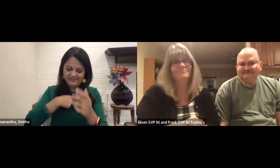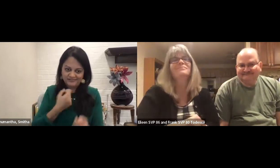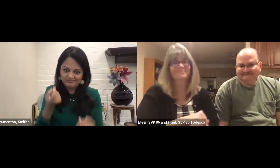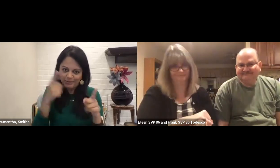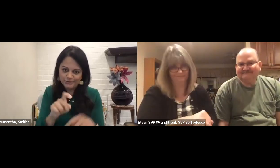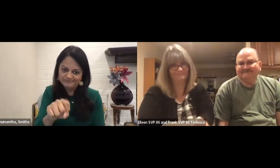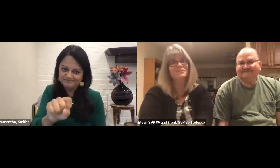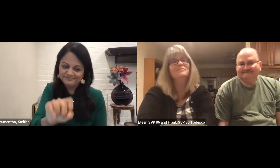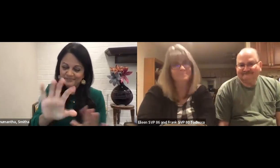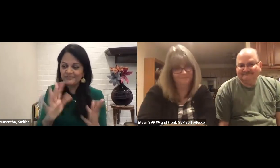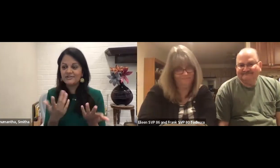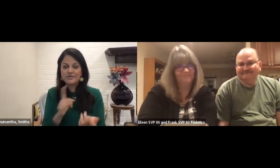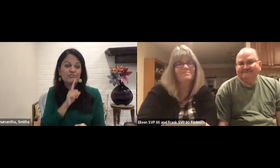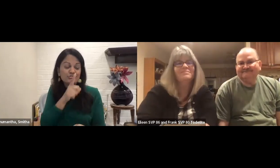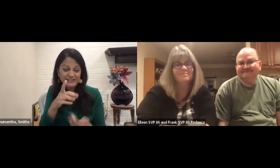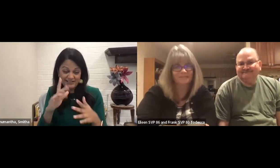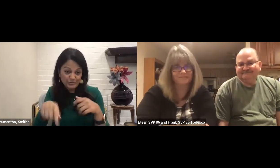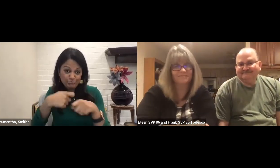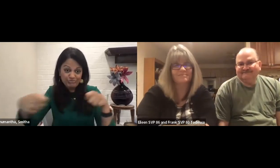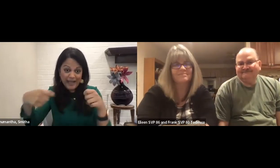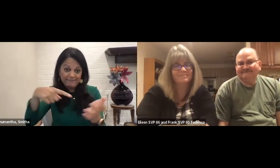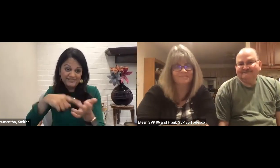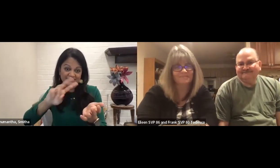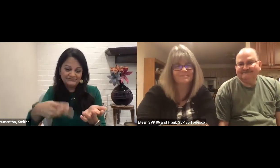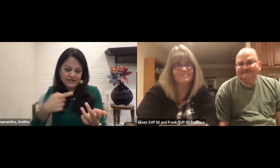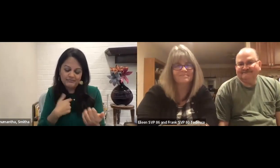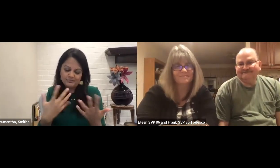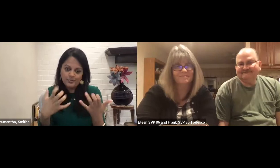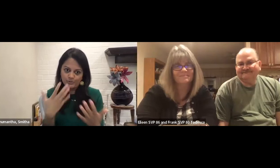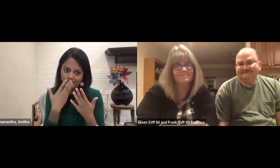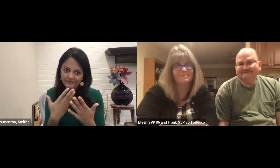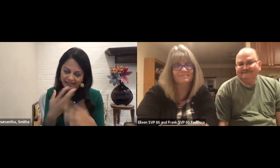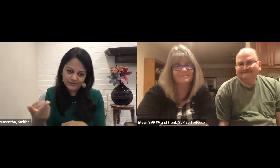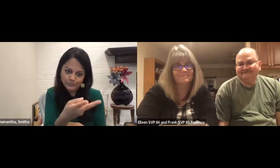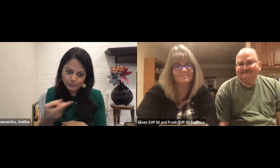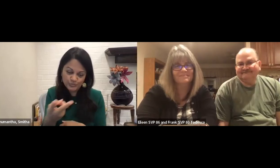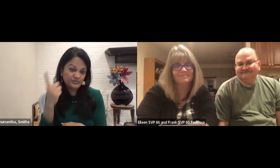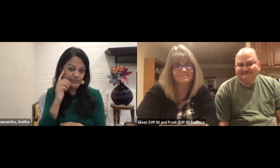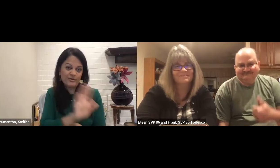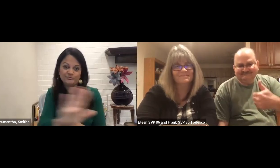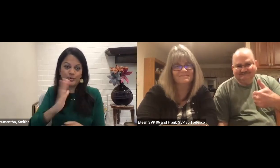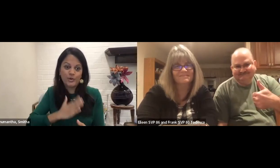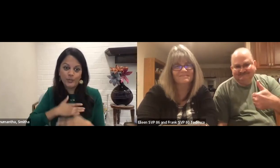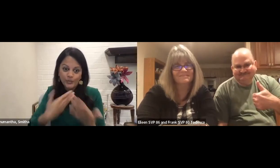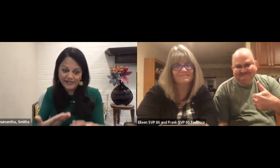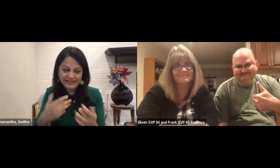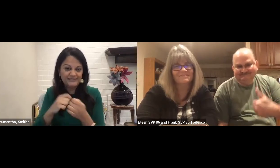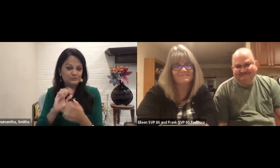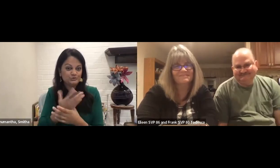and once I'm done working, I'll take care of Mom at night. And that's essential, just families being able to support one another through the process, as well.